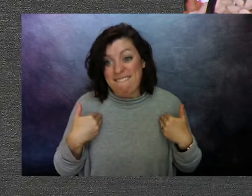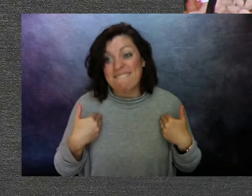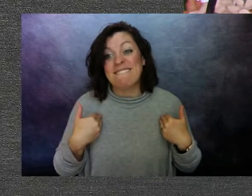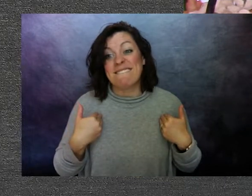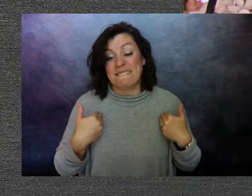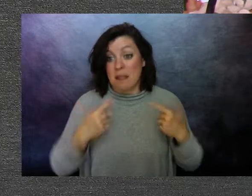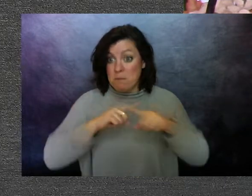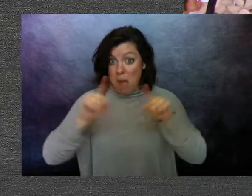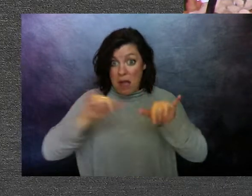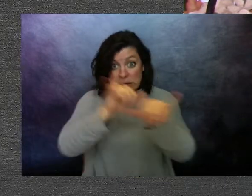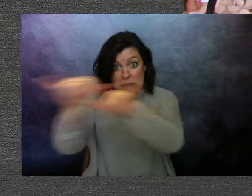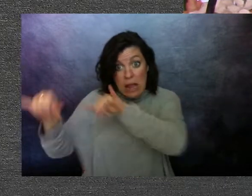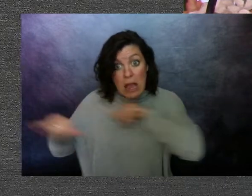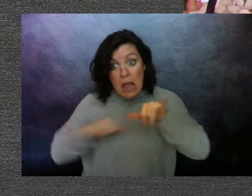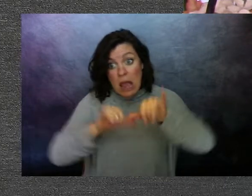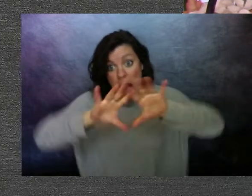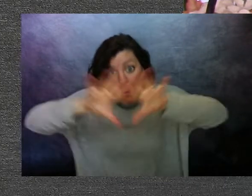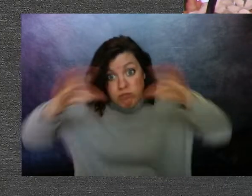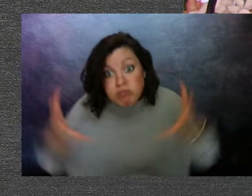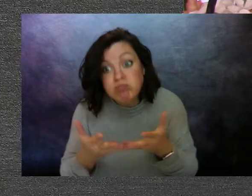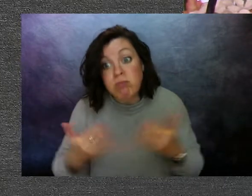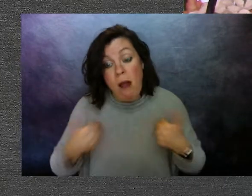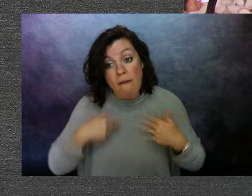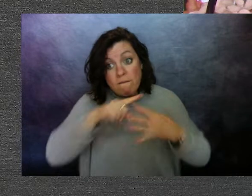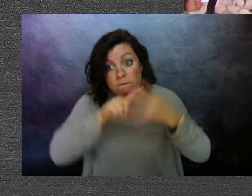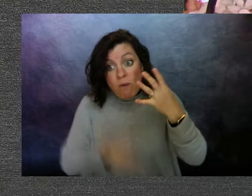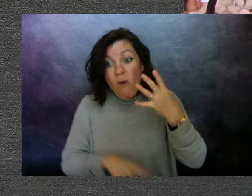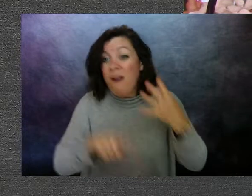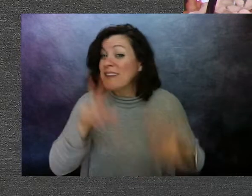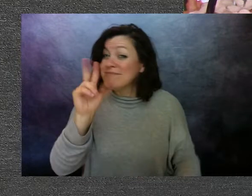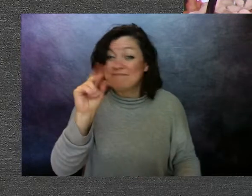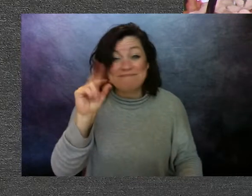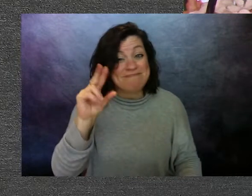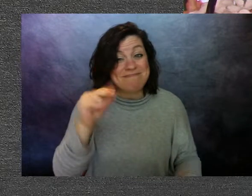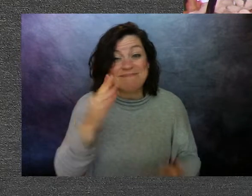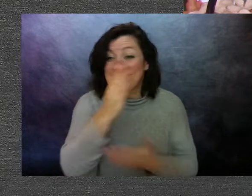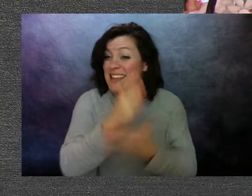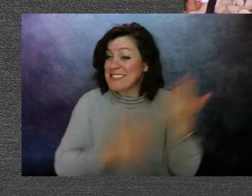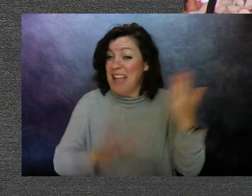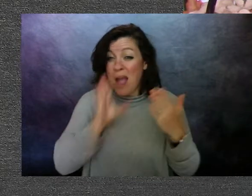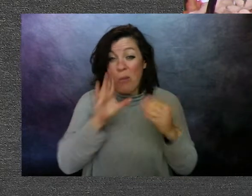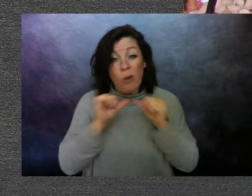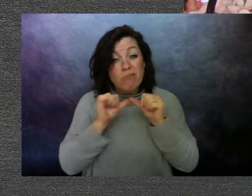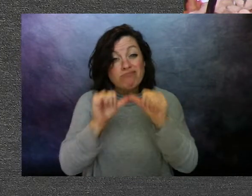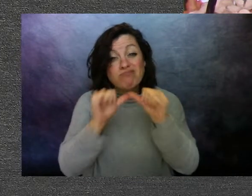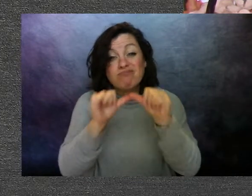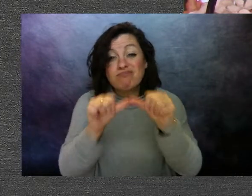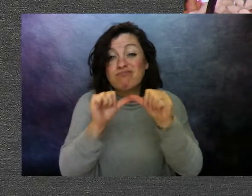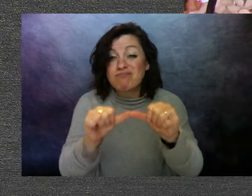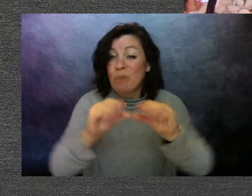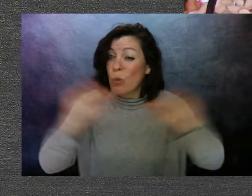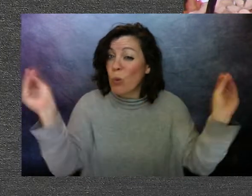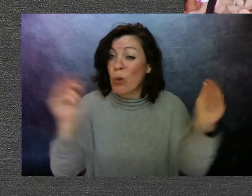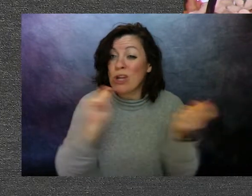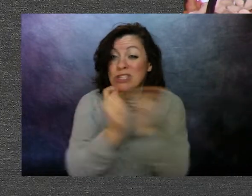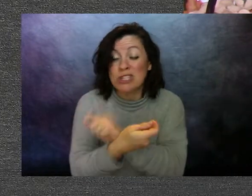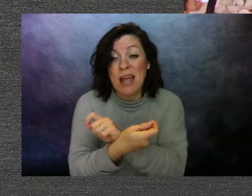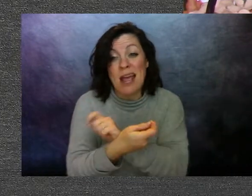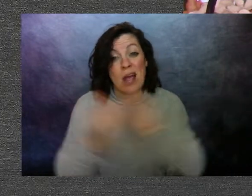Some places, it stays warm year round. It does not get cold, so there's no snow or no winter.